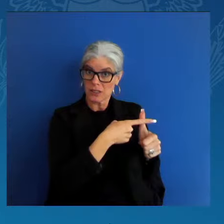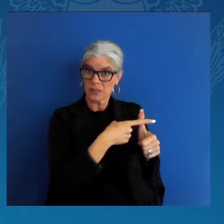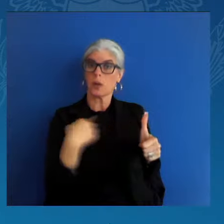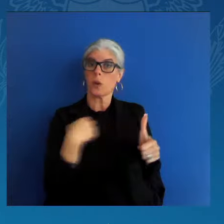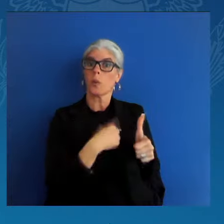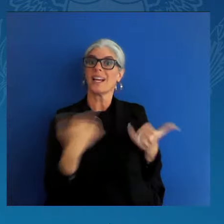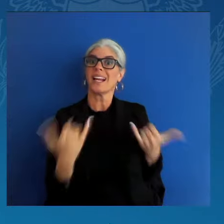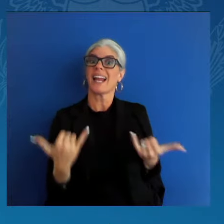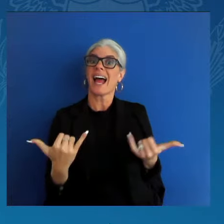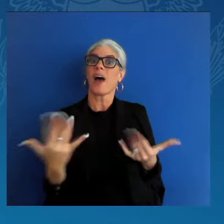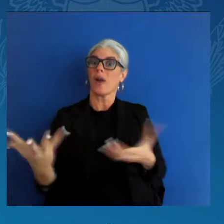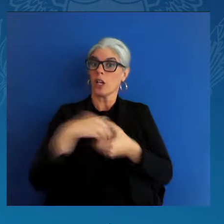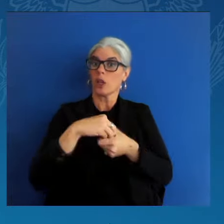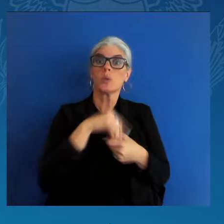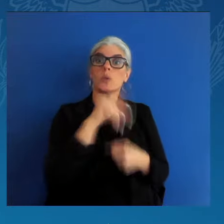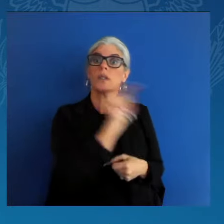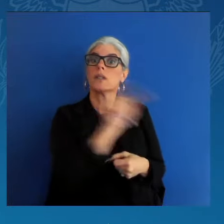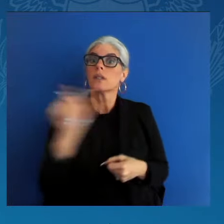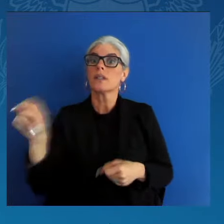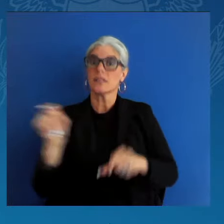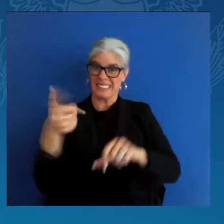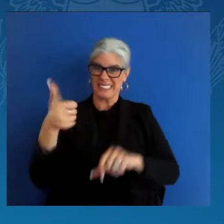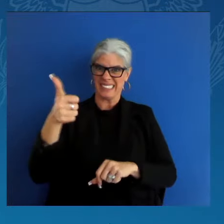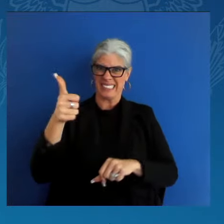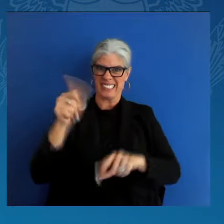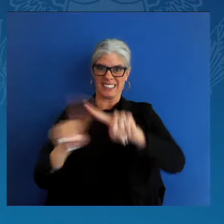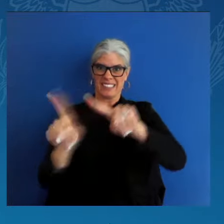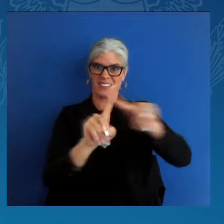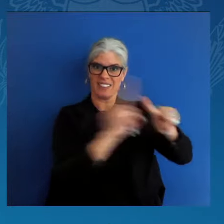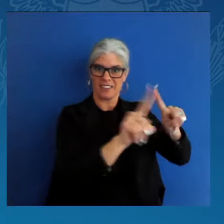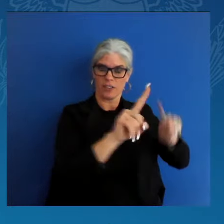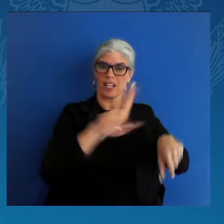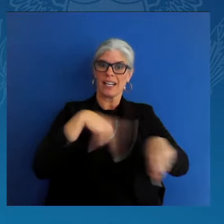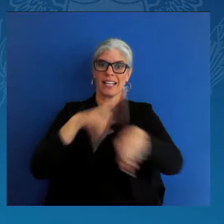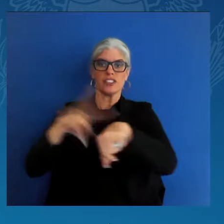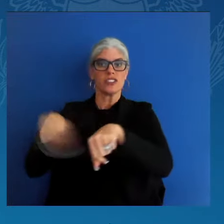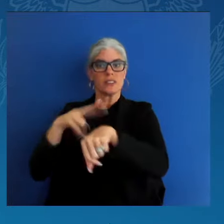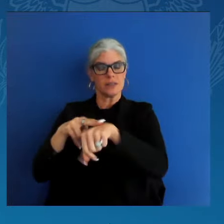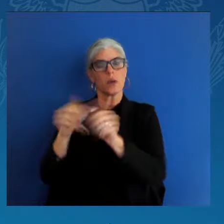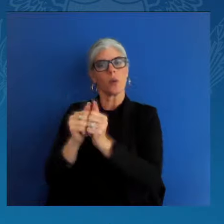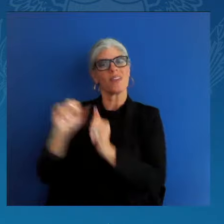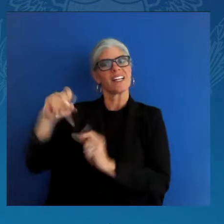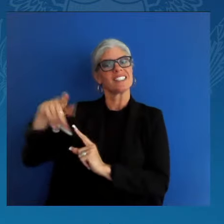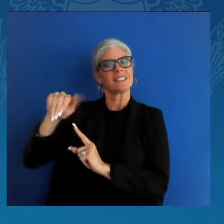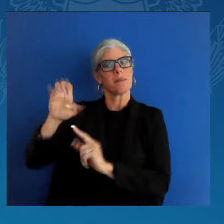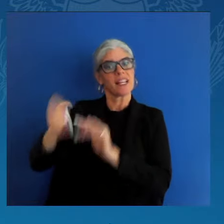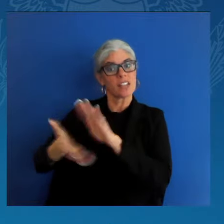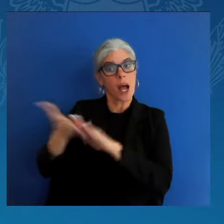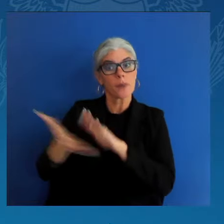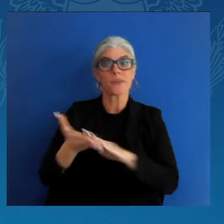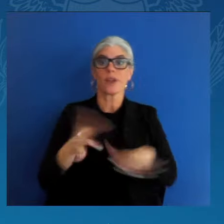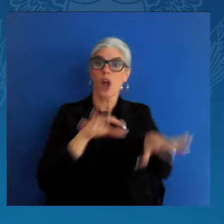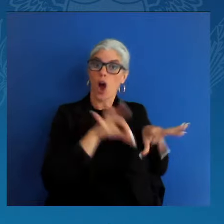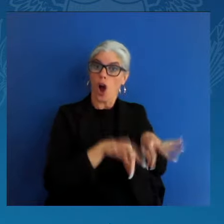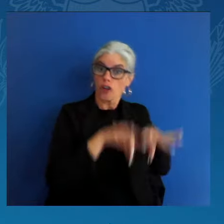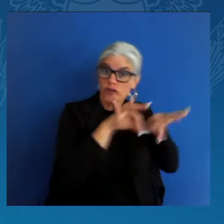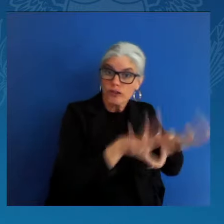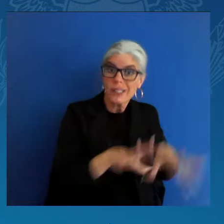Italy, Japan, New Zealand, Norway, the United Kingdom and the United States. We're working together to improve space,